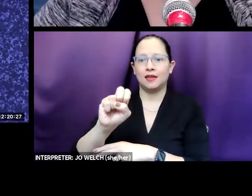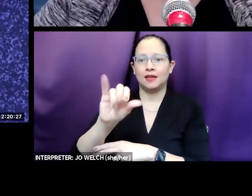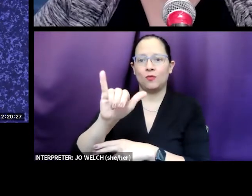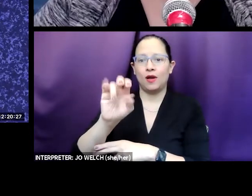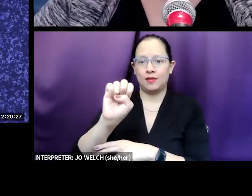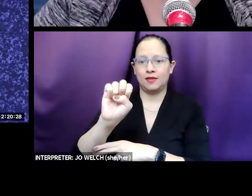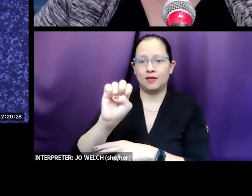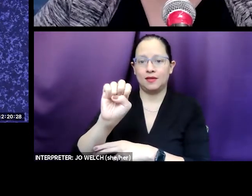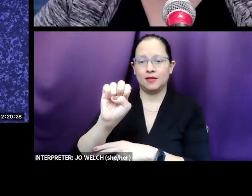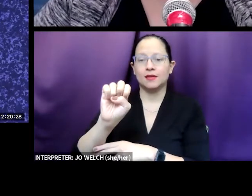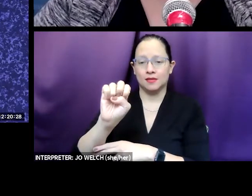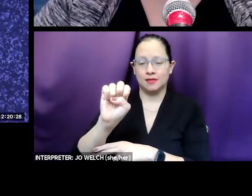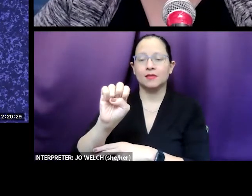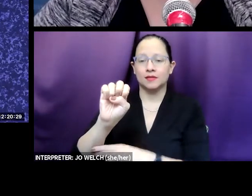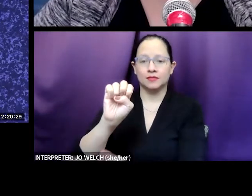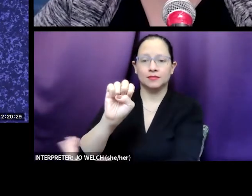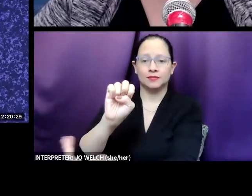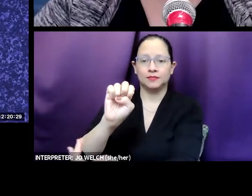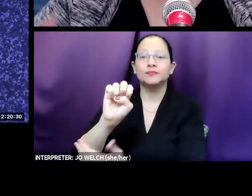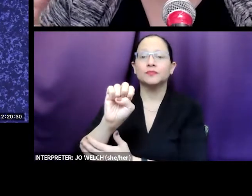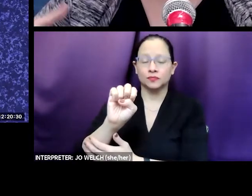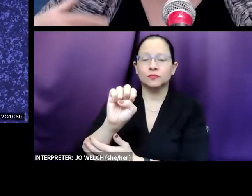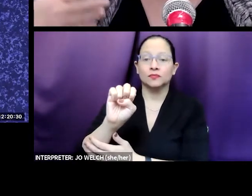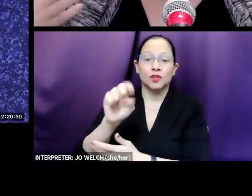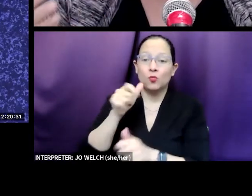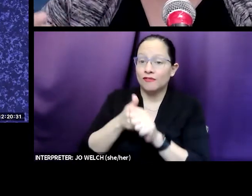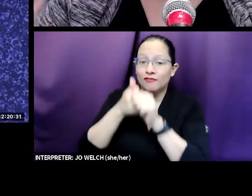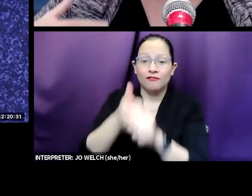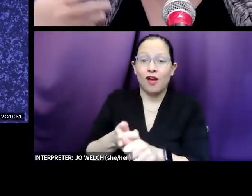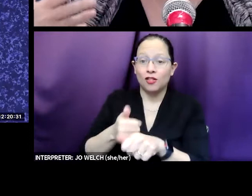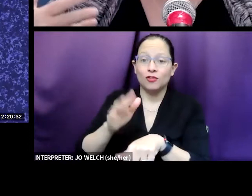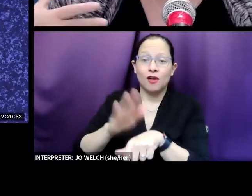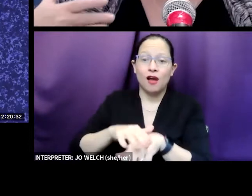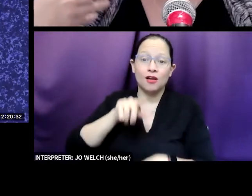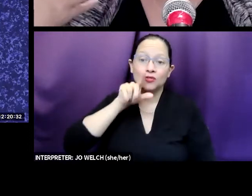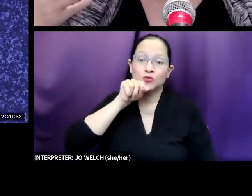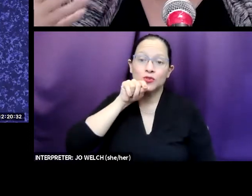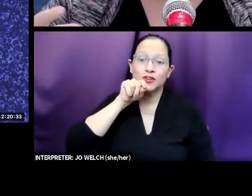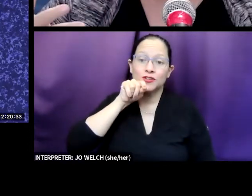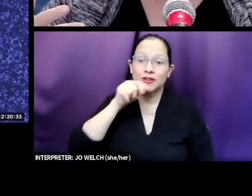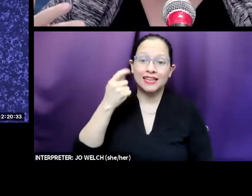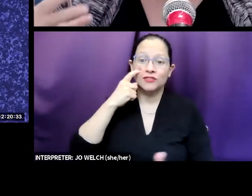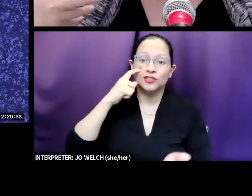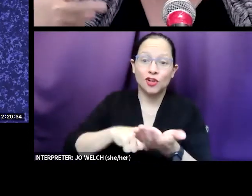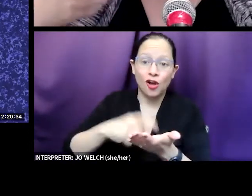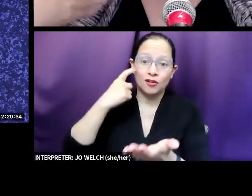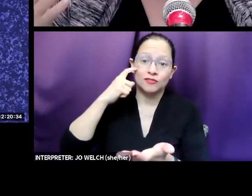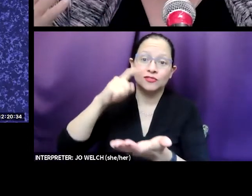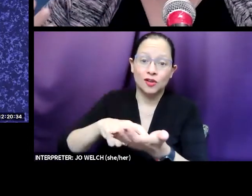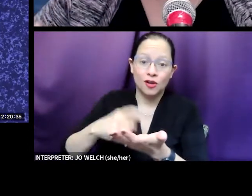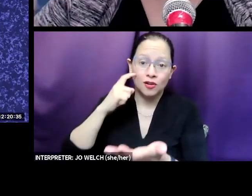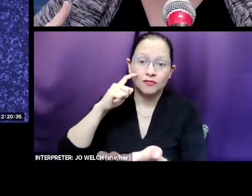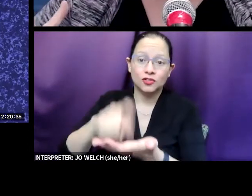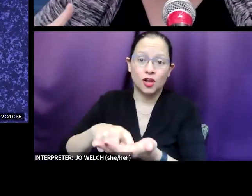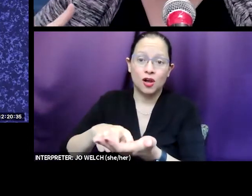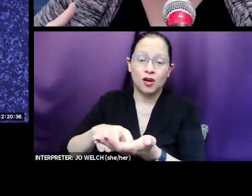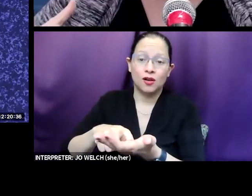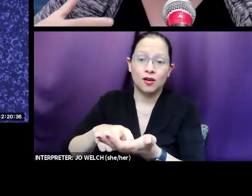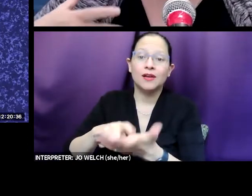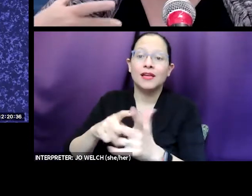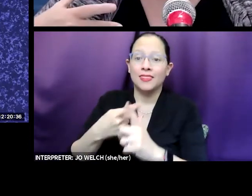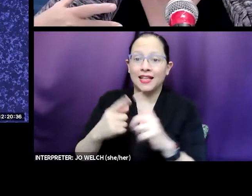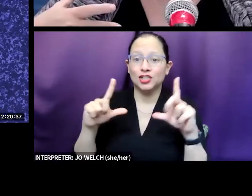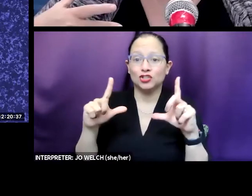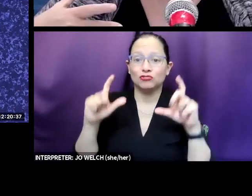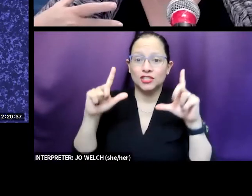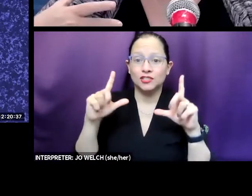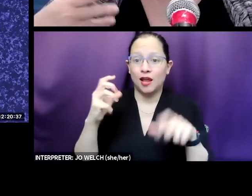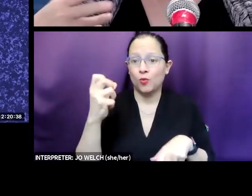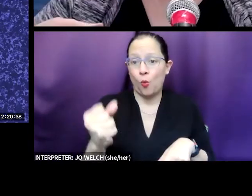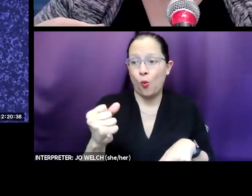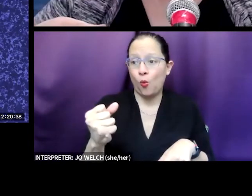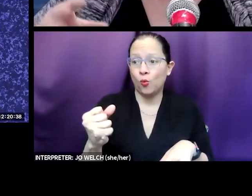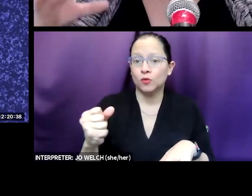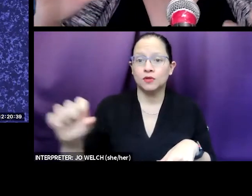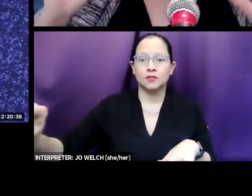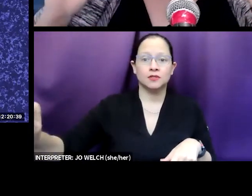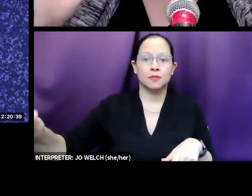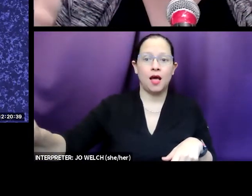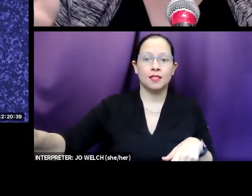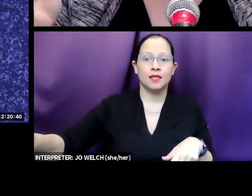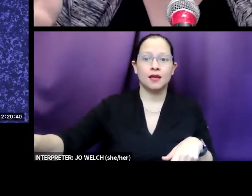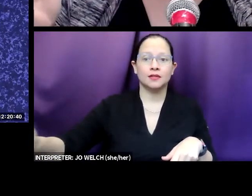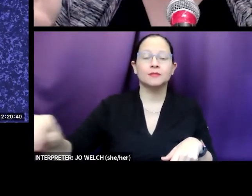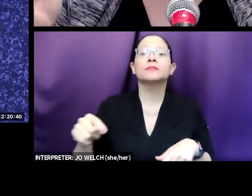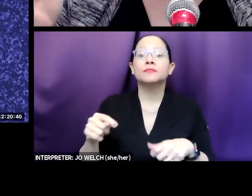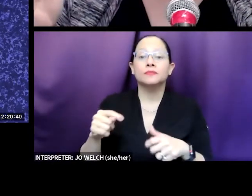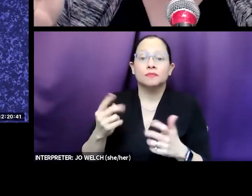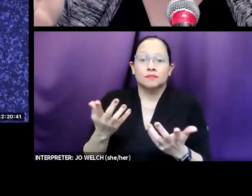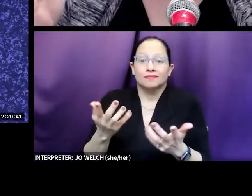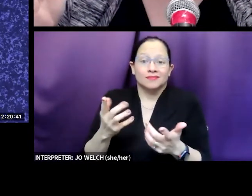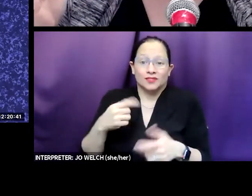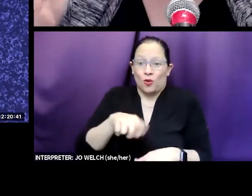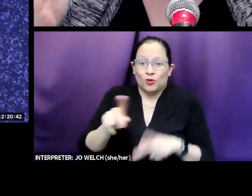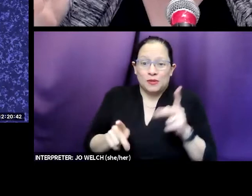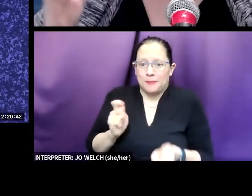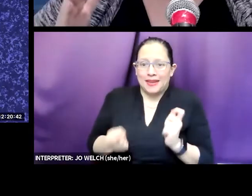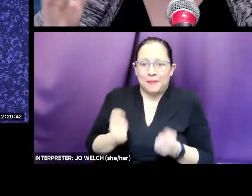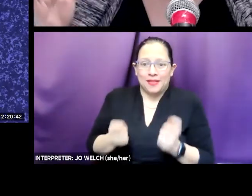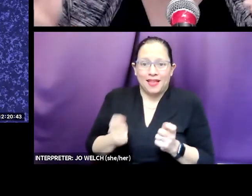And then we followed the event on Twitter and we just kept a rolling collection of every time we saw the image, we would take a screenshot because sometimes manipulators are really savvy, and they know that it doesn't it doesn't help them to keep this